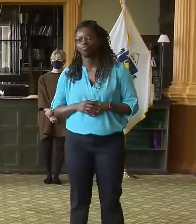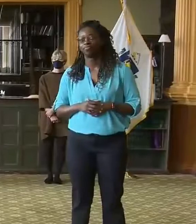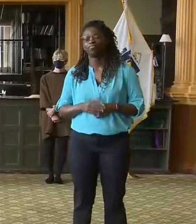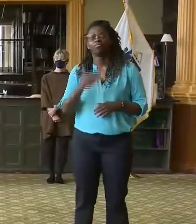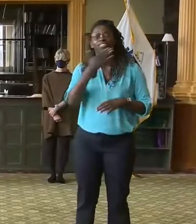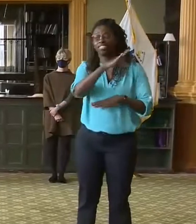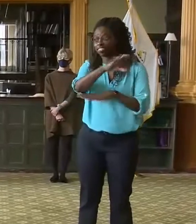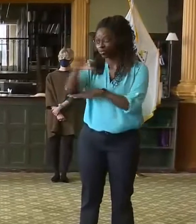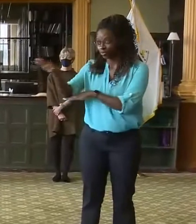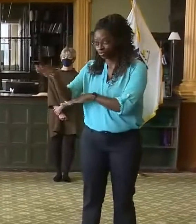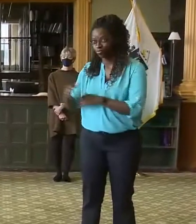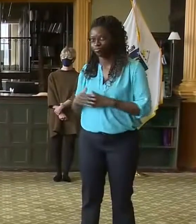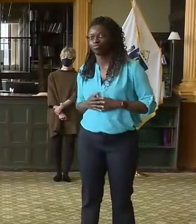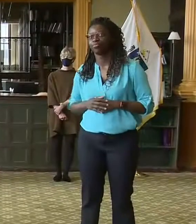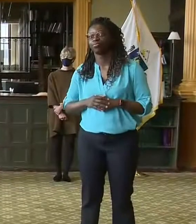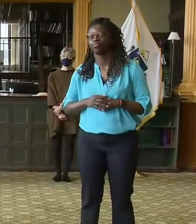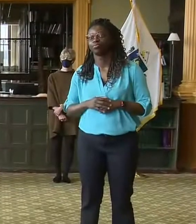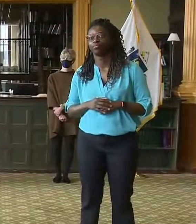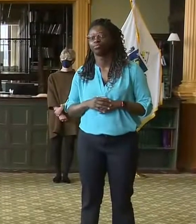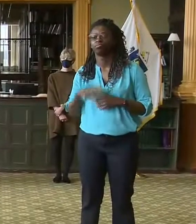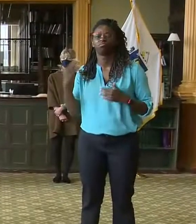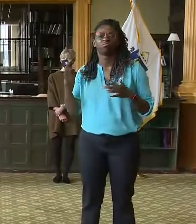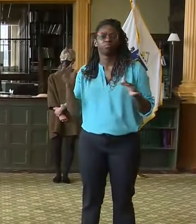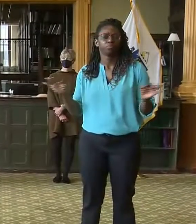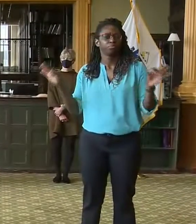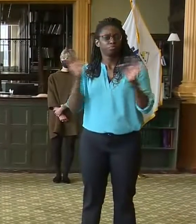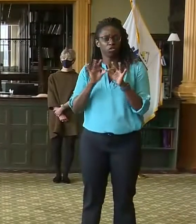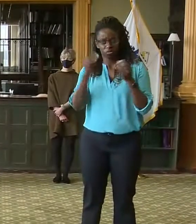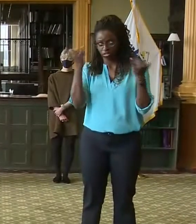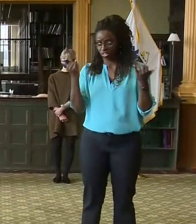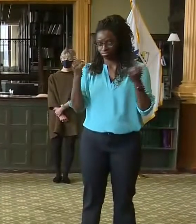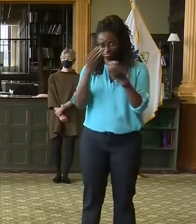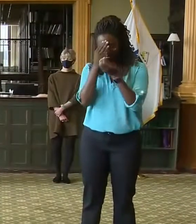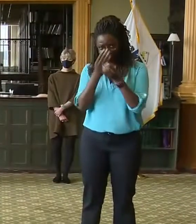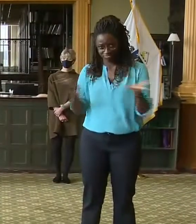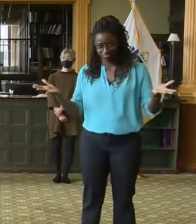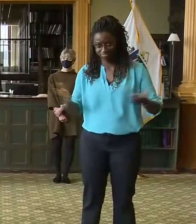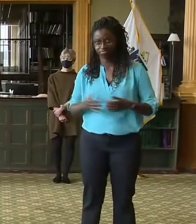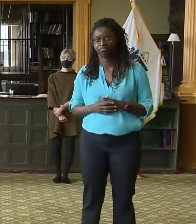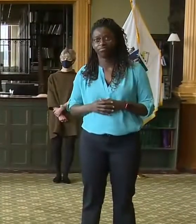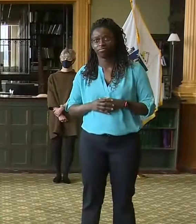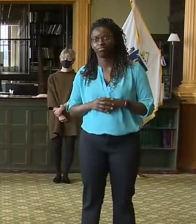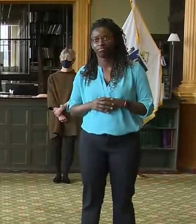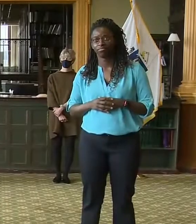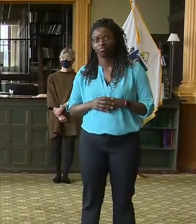THANK YOU VERY MUCH AND WITH THAT I WILL TURN IT OVER TO YOU. GOOD AFTERNOON.